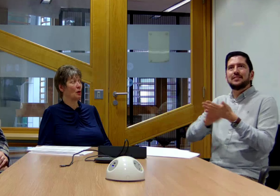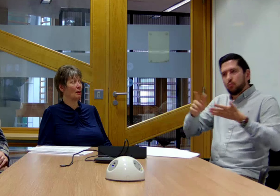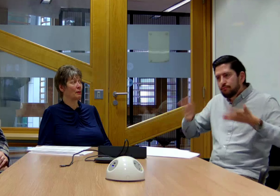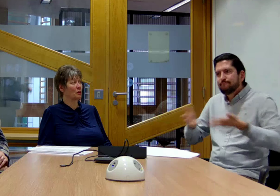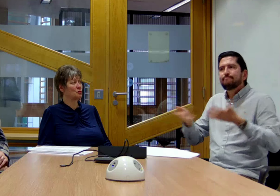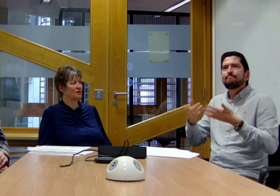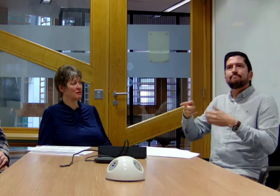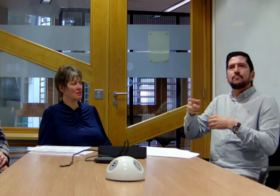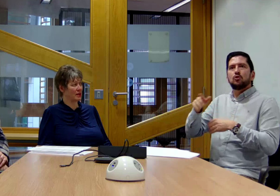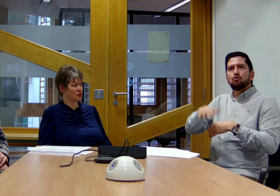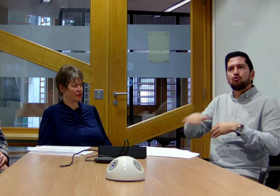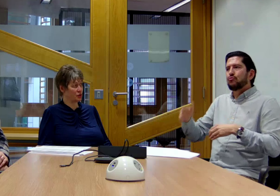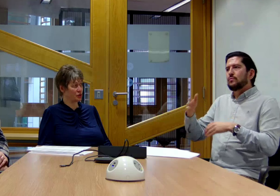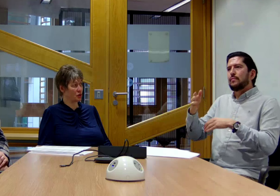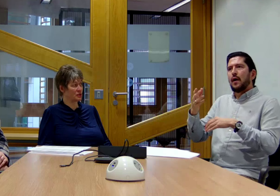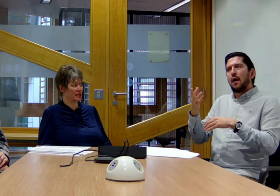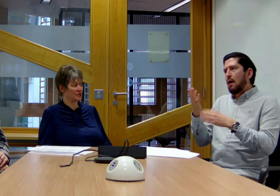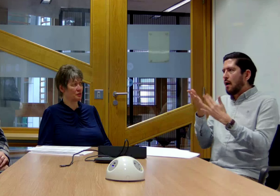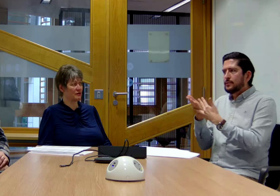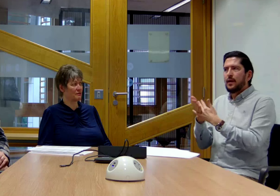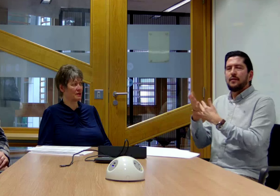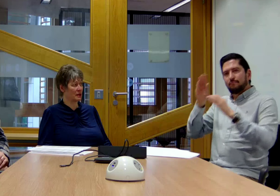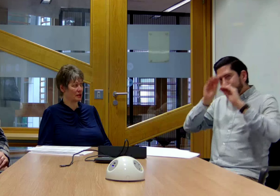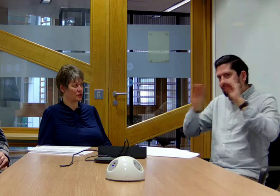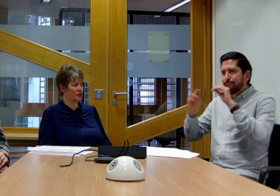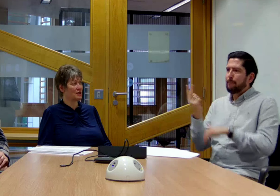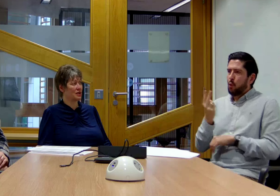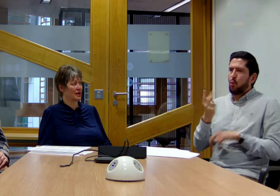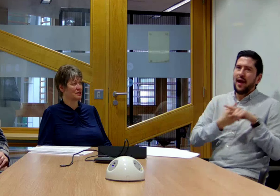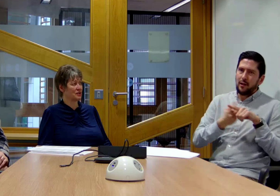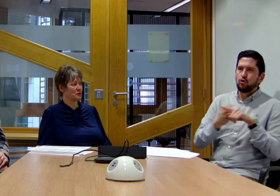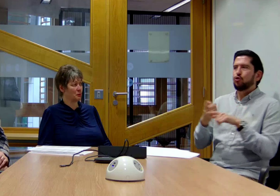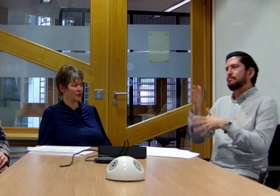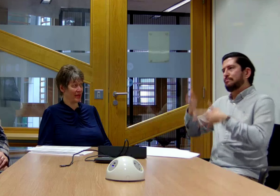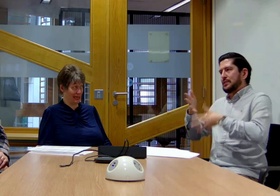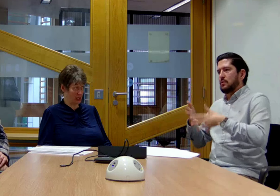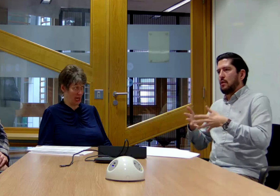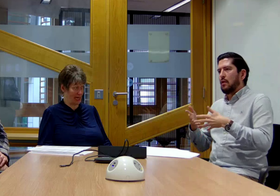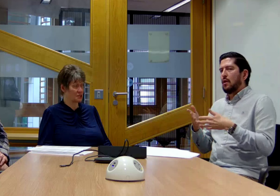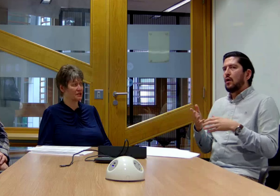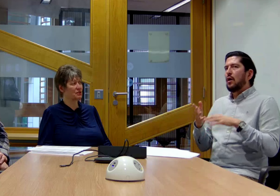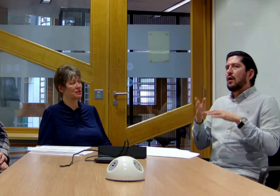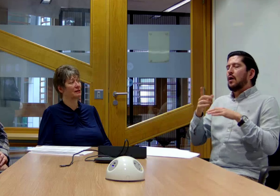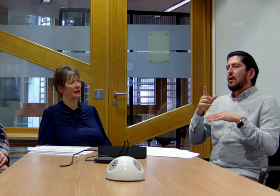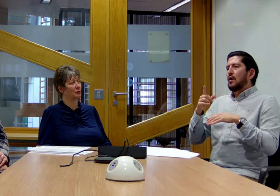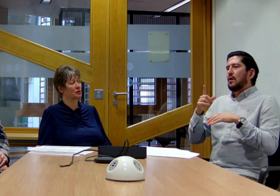Maybe if they have had a bilingual approach within their education context, they are encouraged